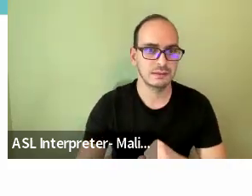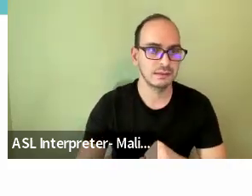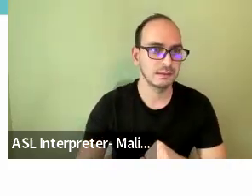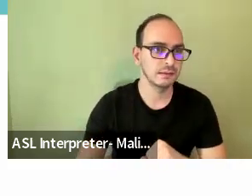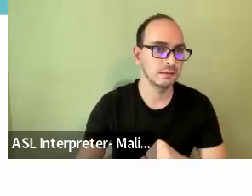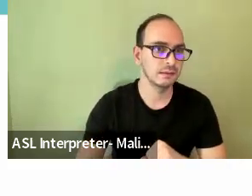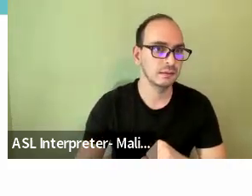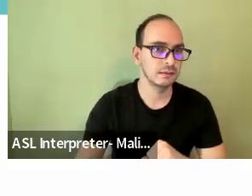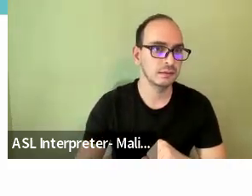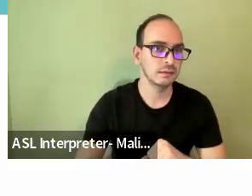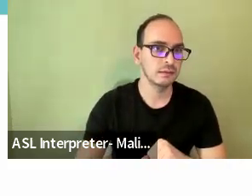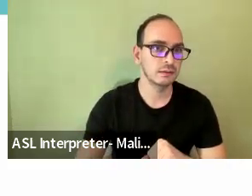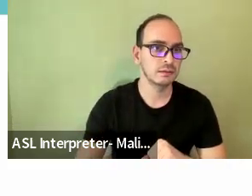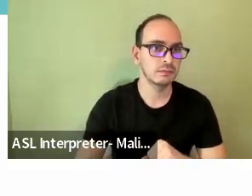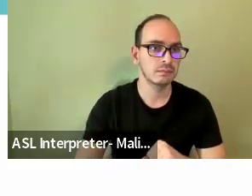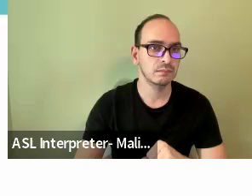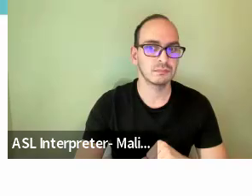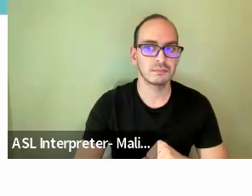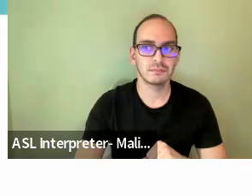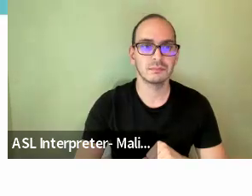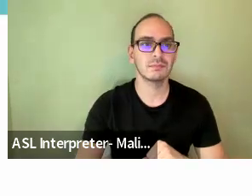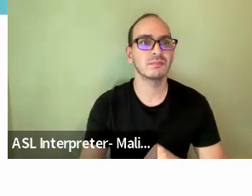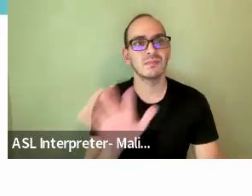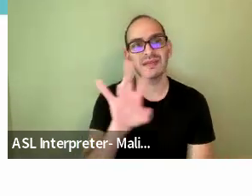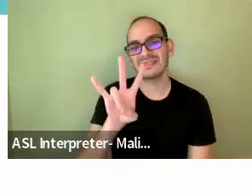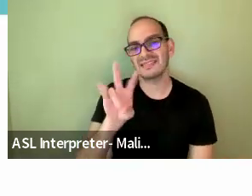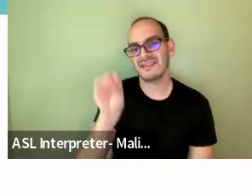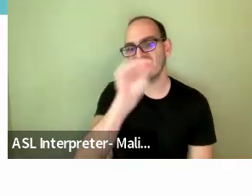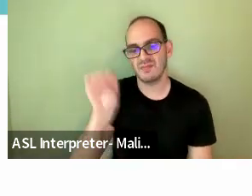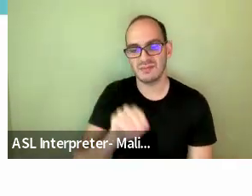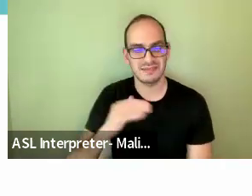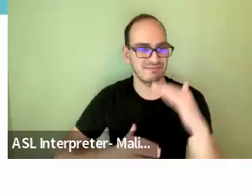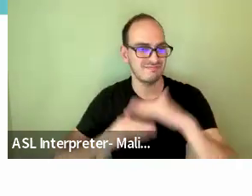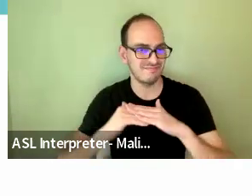We are at about 70 percent at this point.